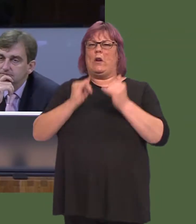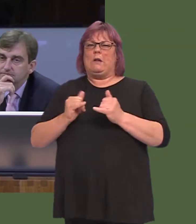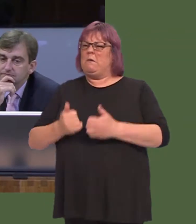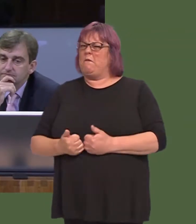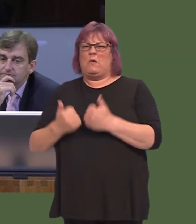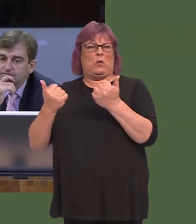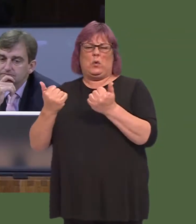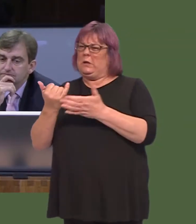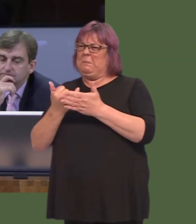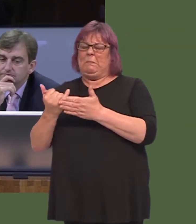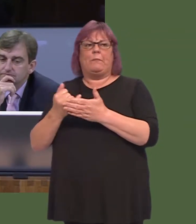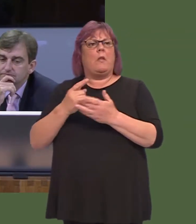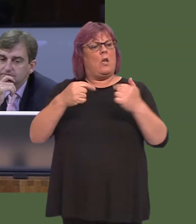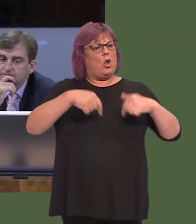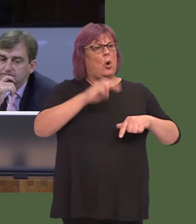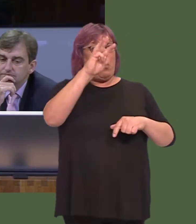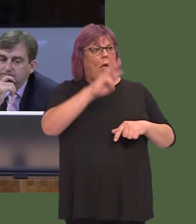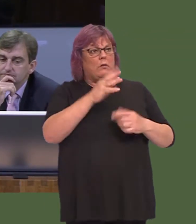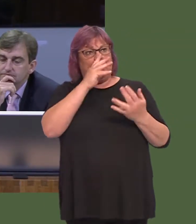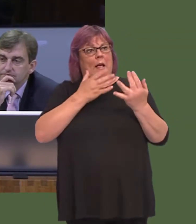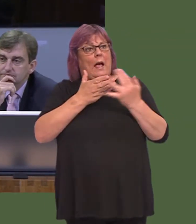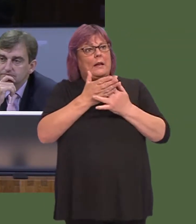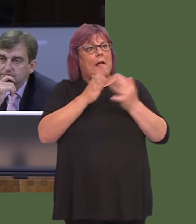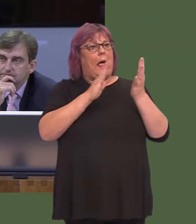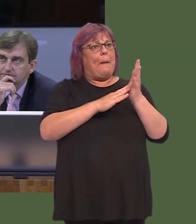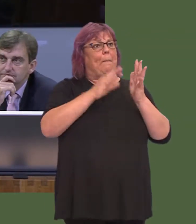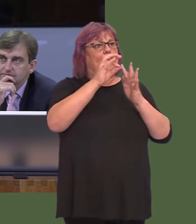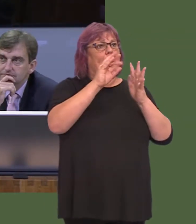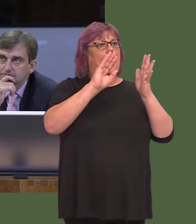In particular here in Wales, regrettably, the ability to get access to the multiparametric